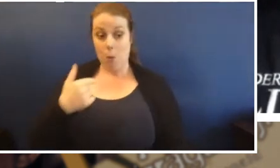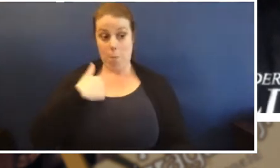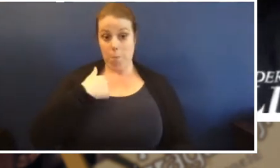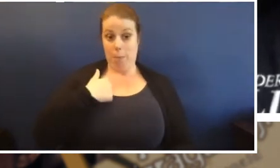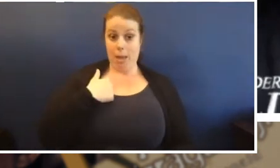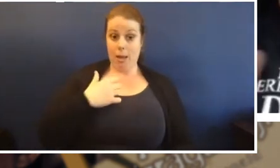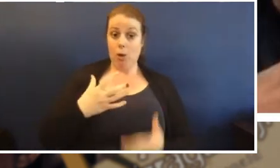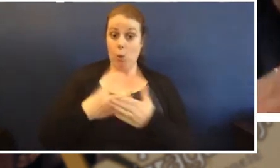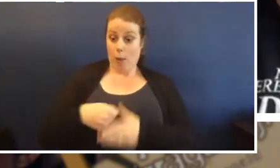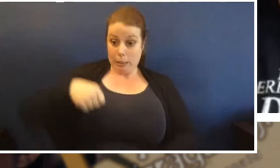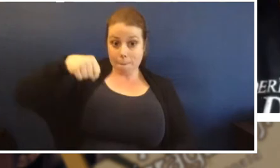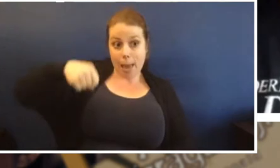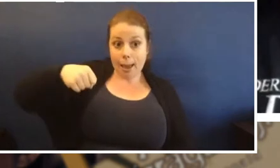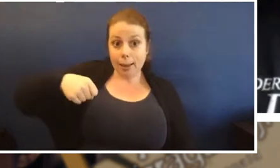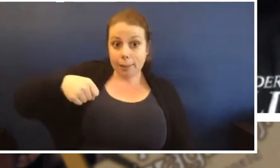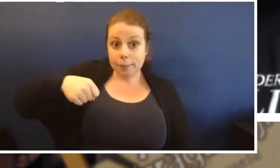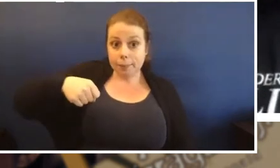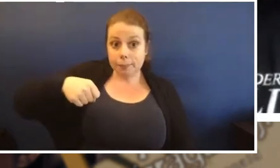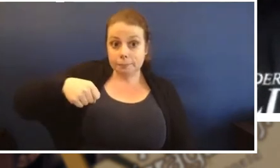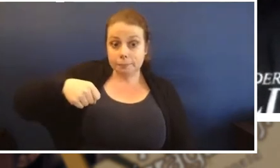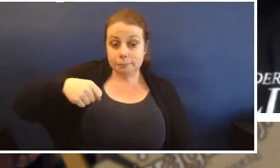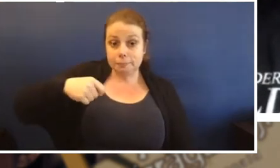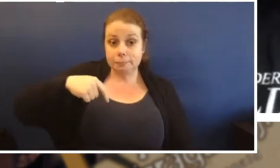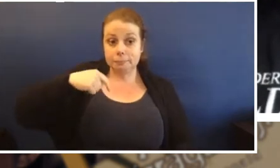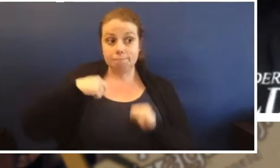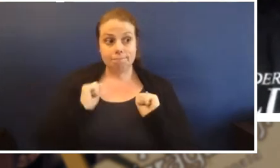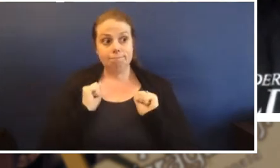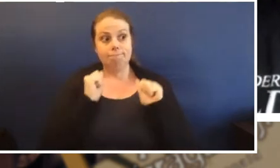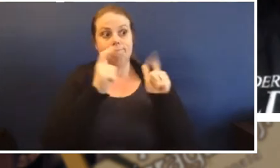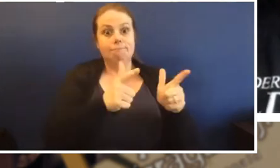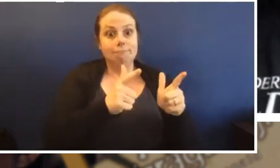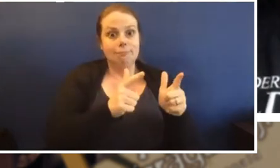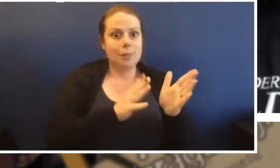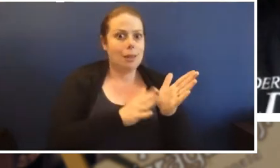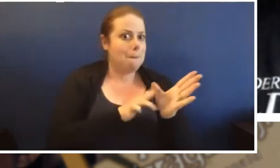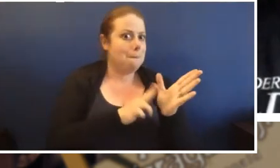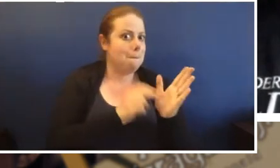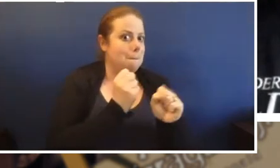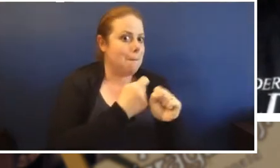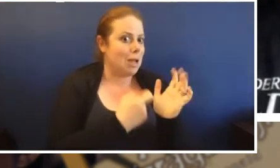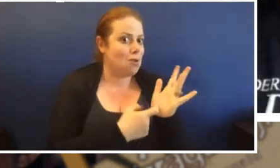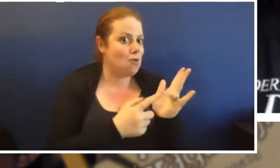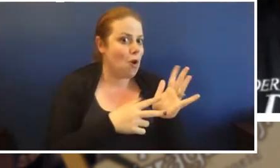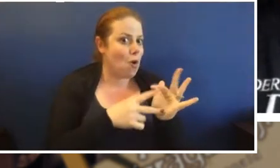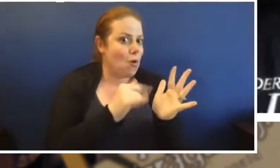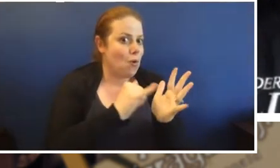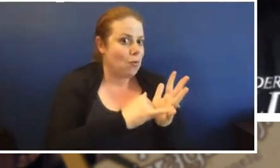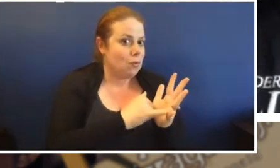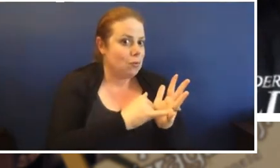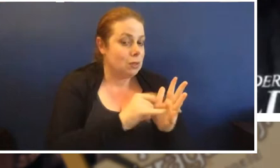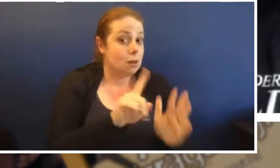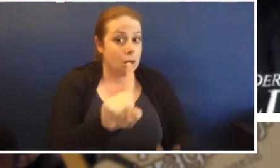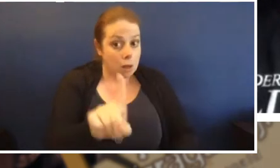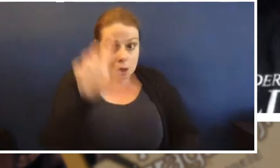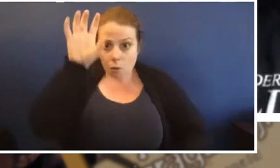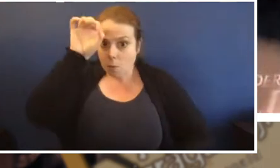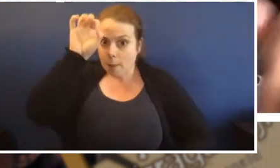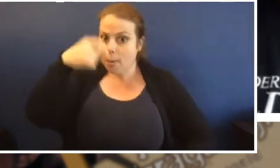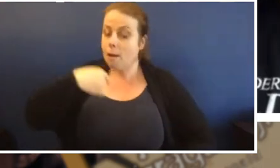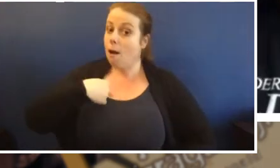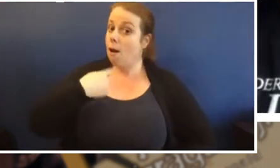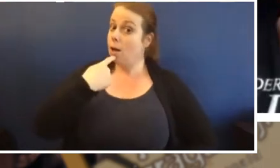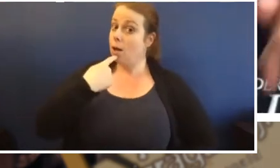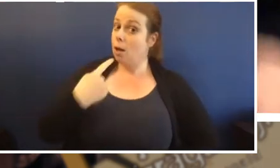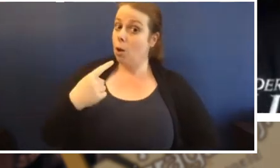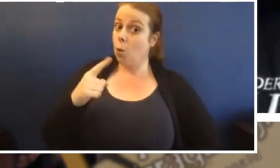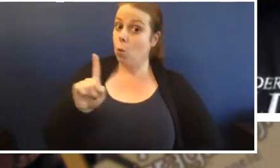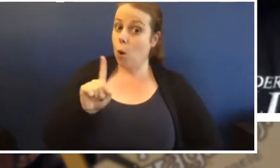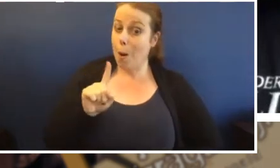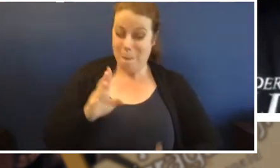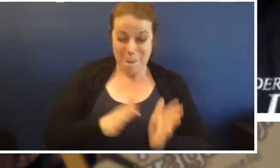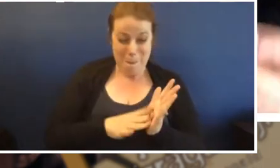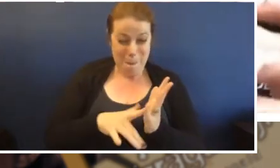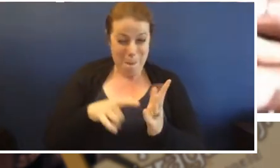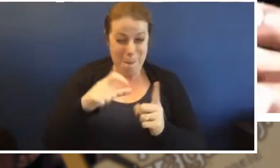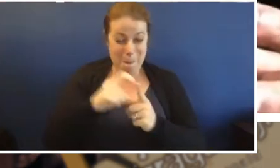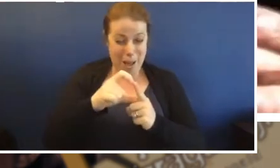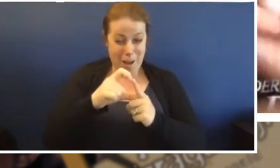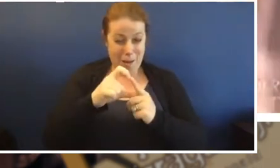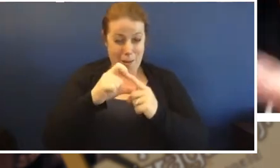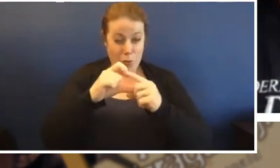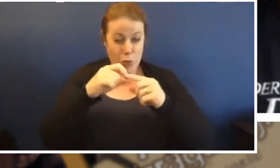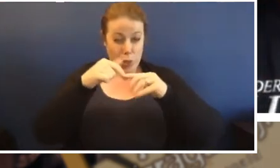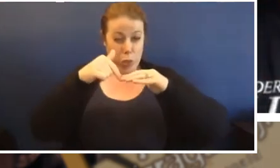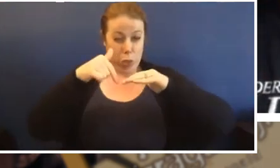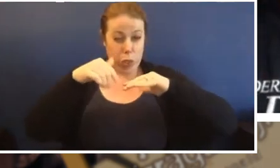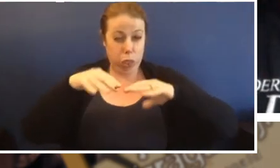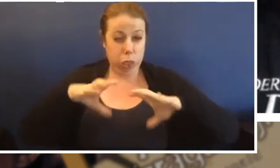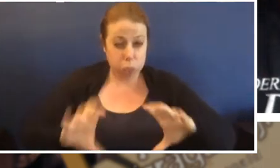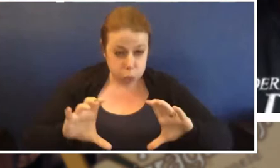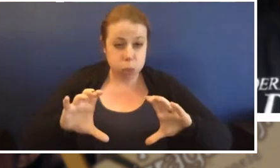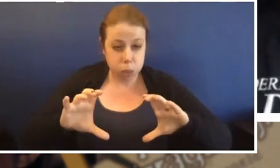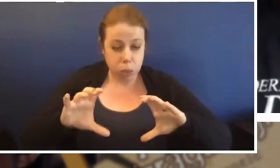So I got my bag and I go into the mangroves. Now remember I said that the mud is so thick that you